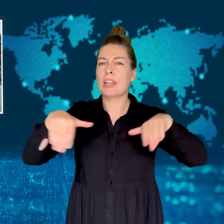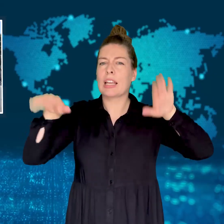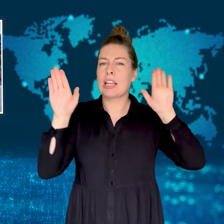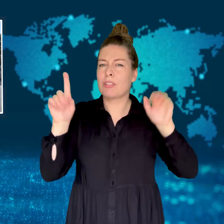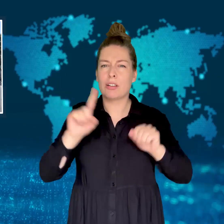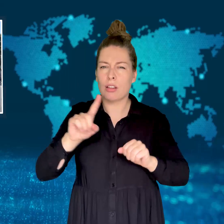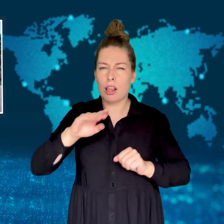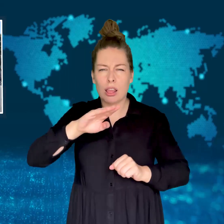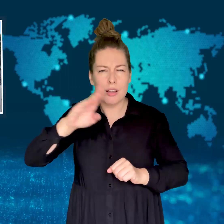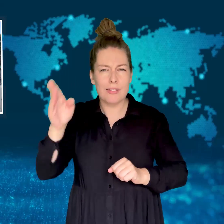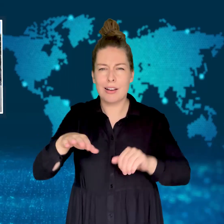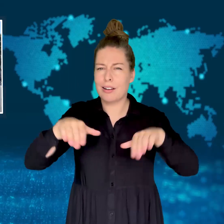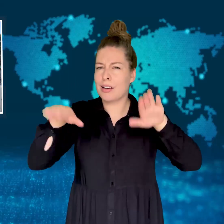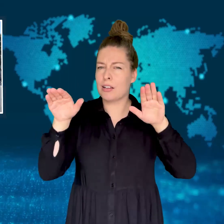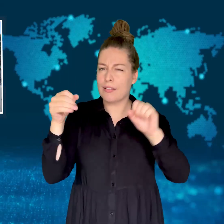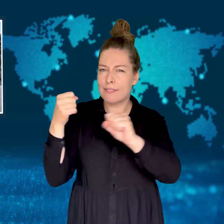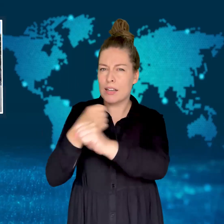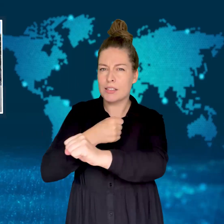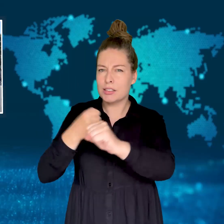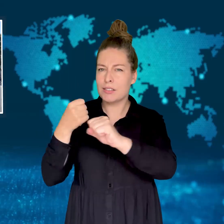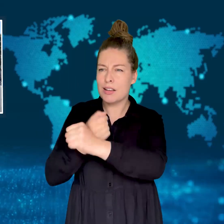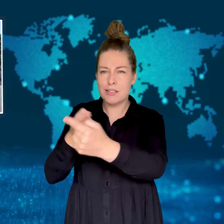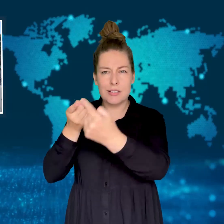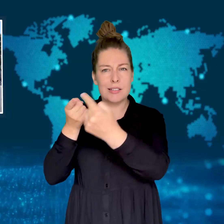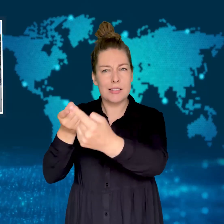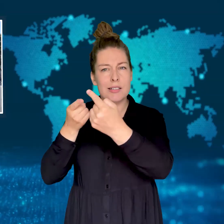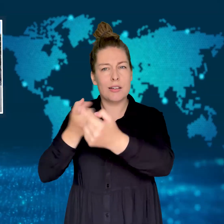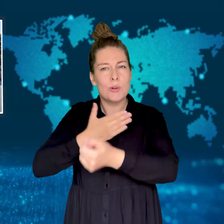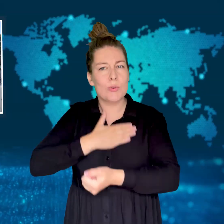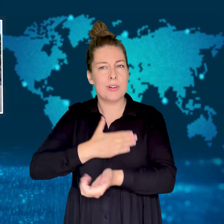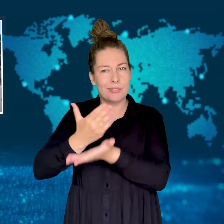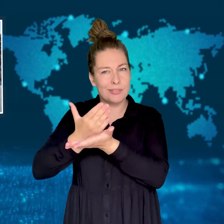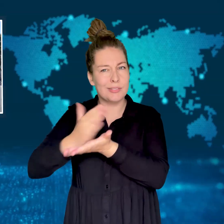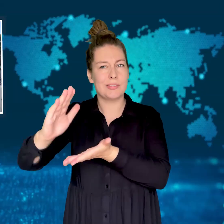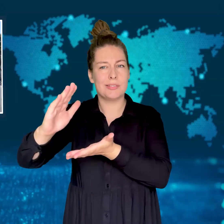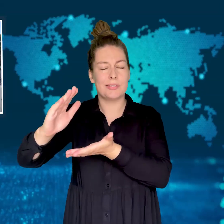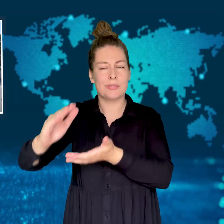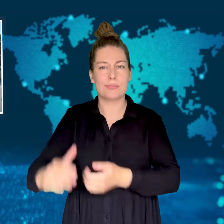fighting against the cartels.